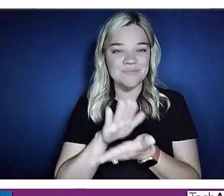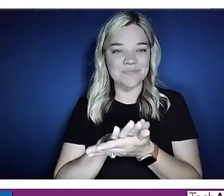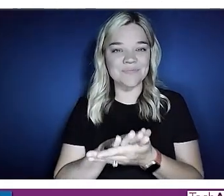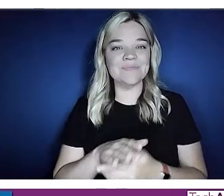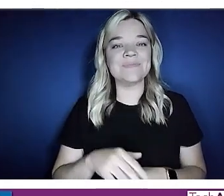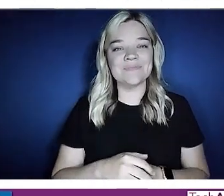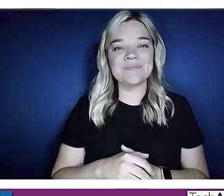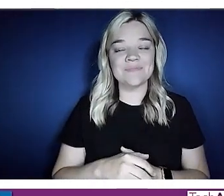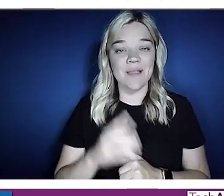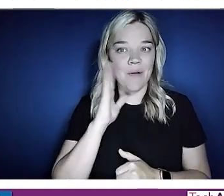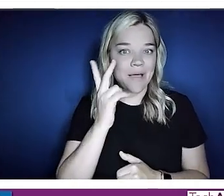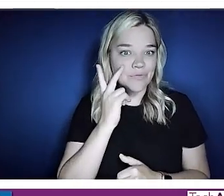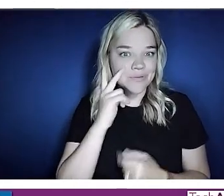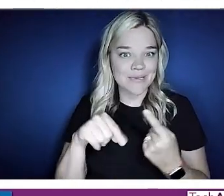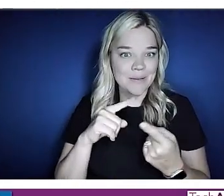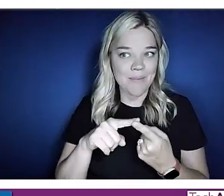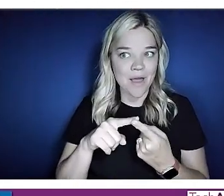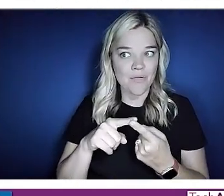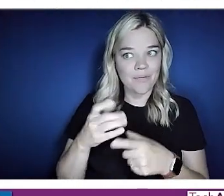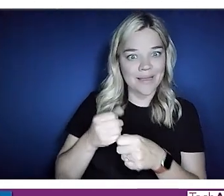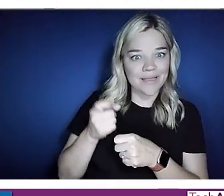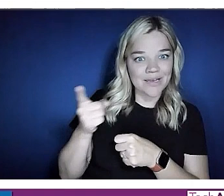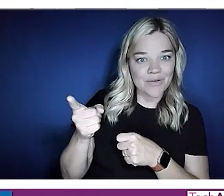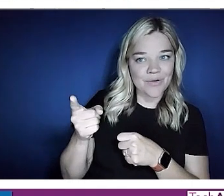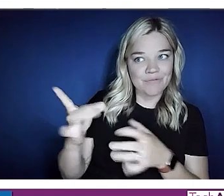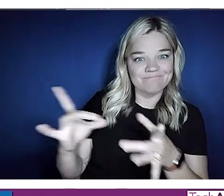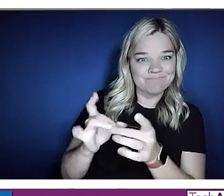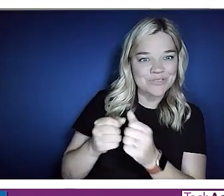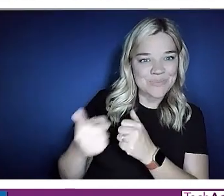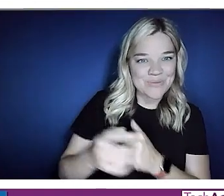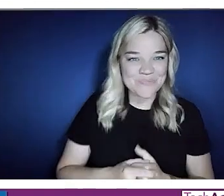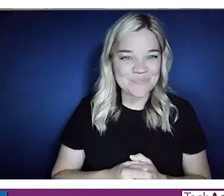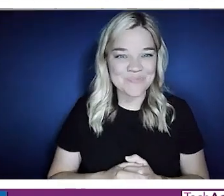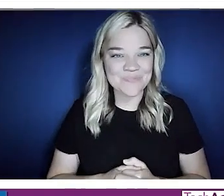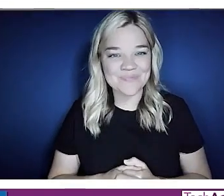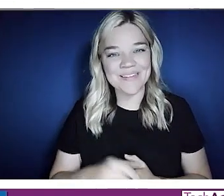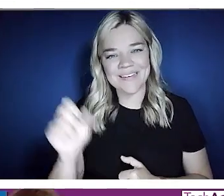about getting her hooked up with you. Yeah, that's awesome.